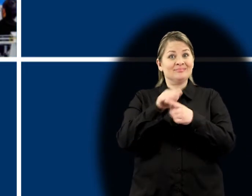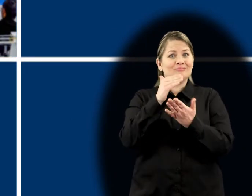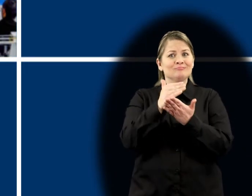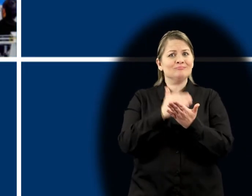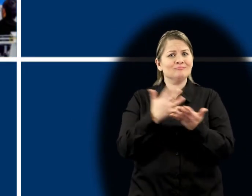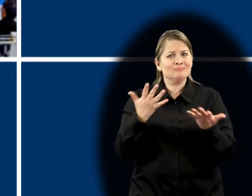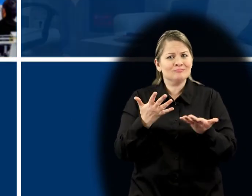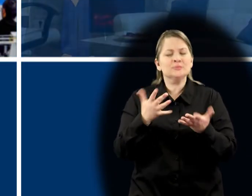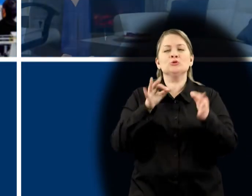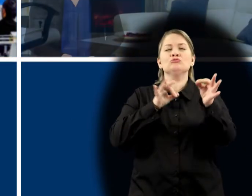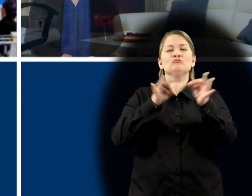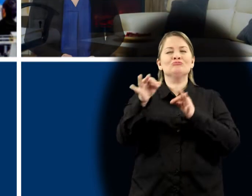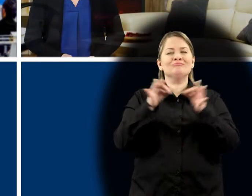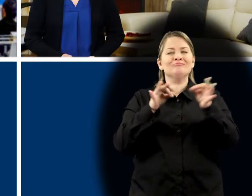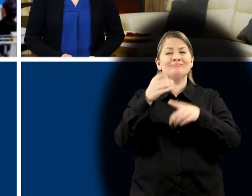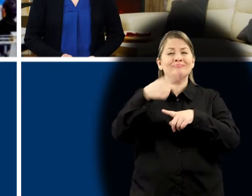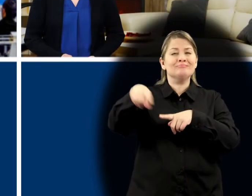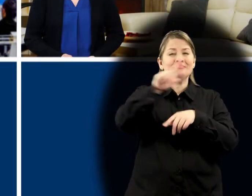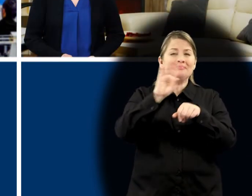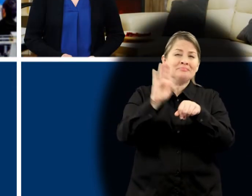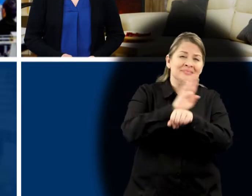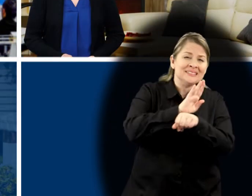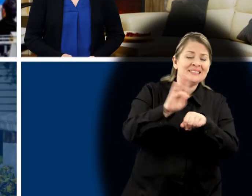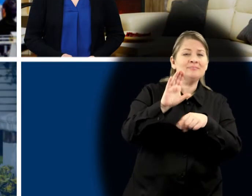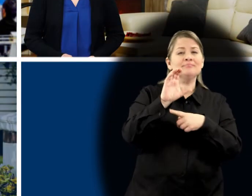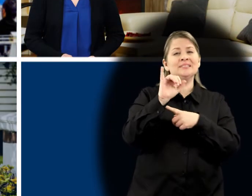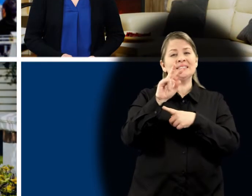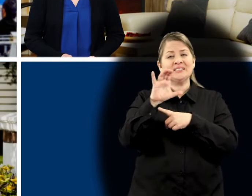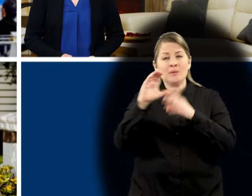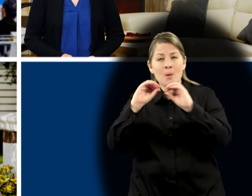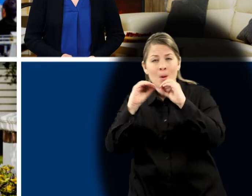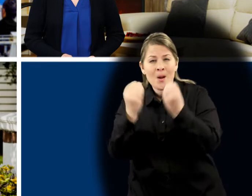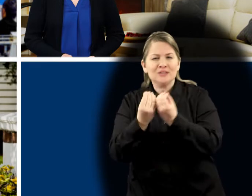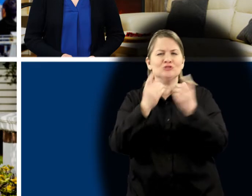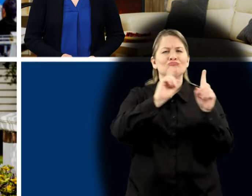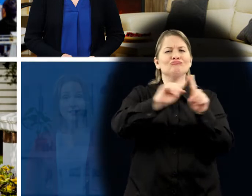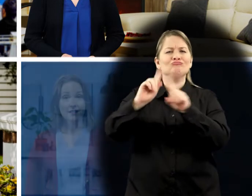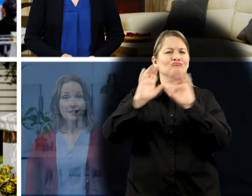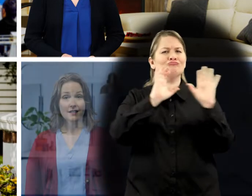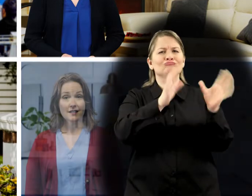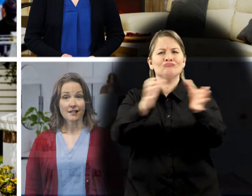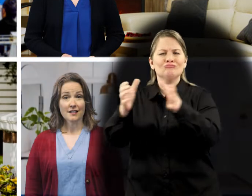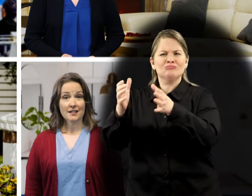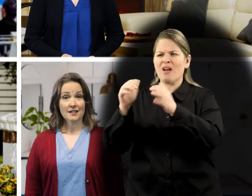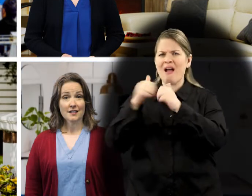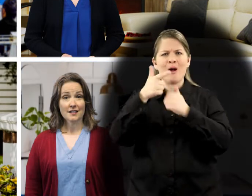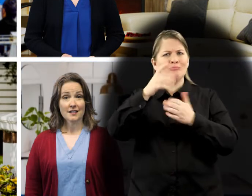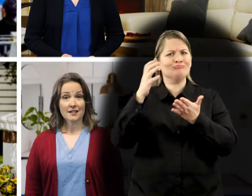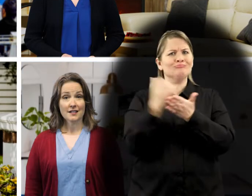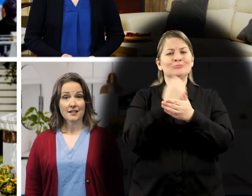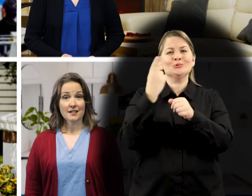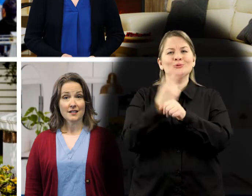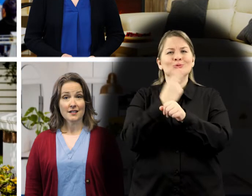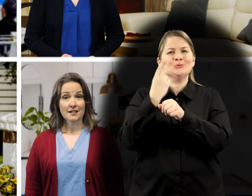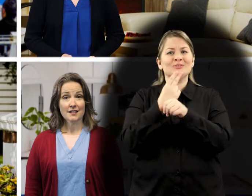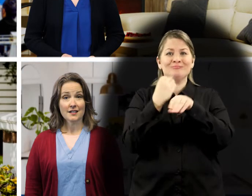This course explains how businesses, civic organizations and other entities can use video technology